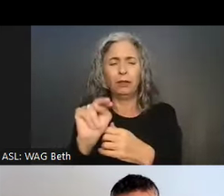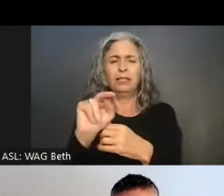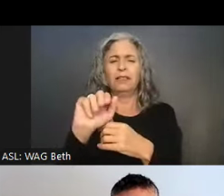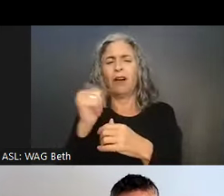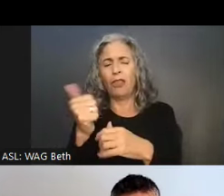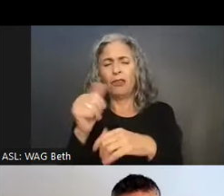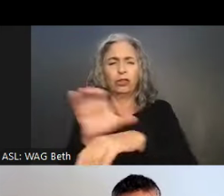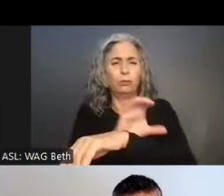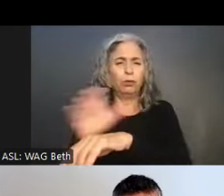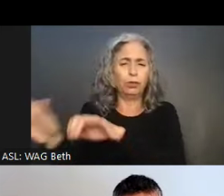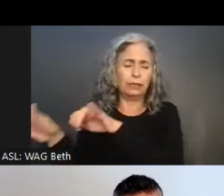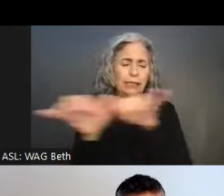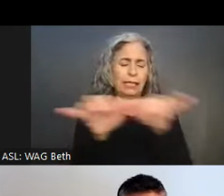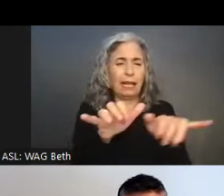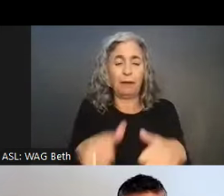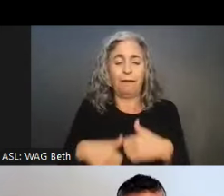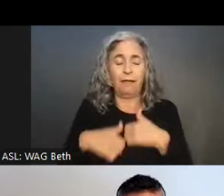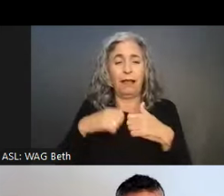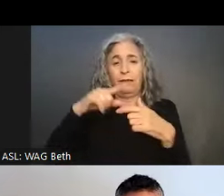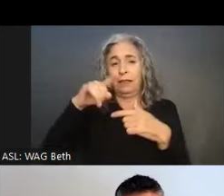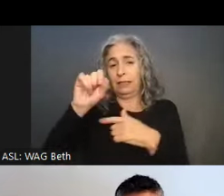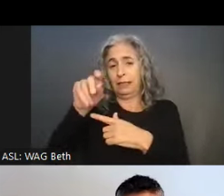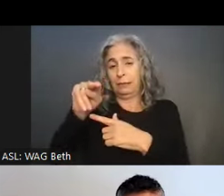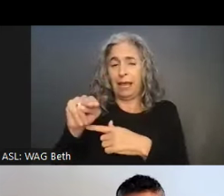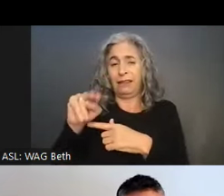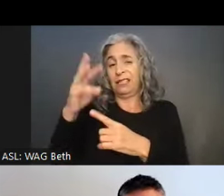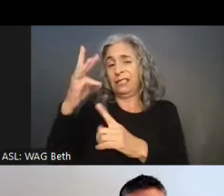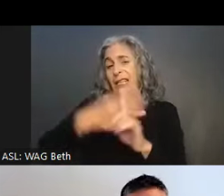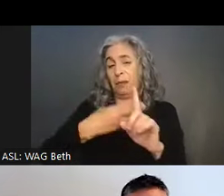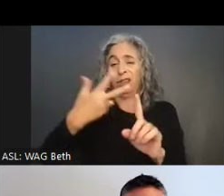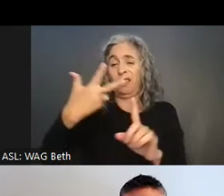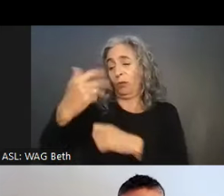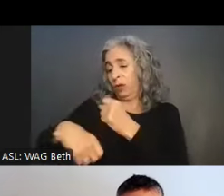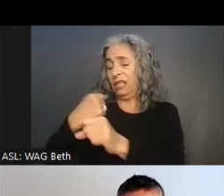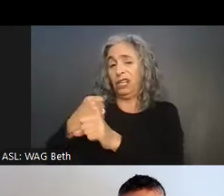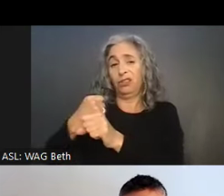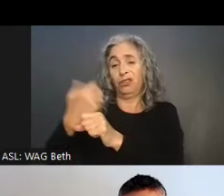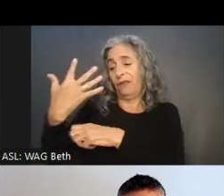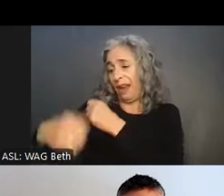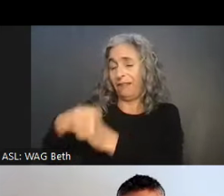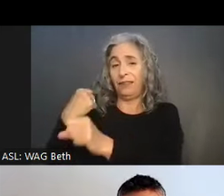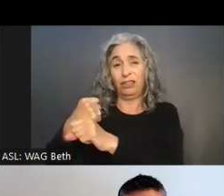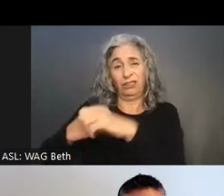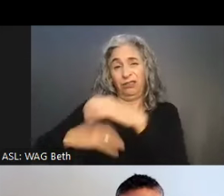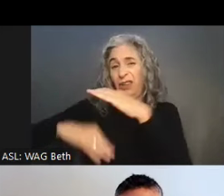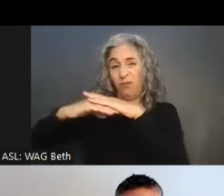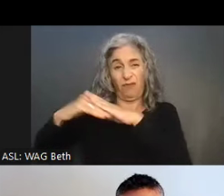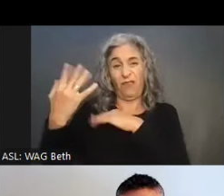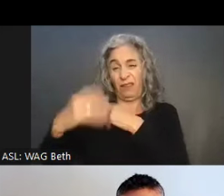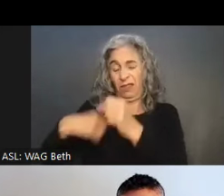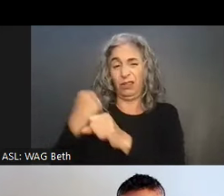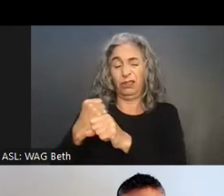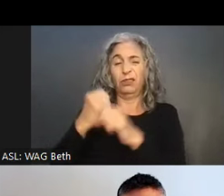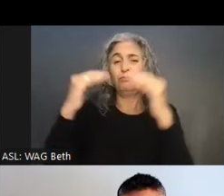live out its lifespan of six months, three years or five years at the most, we move on to trash